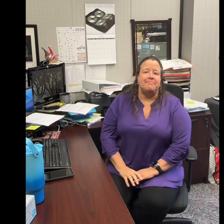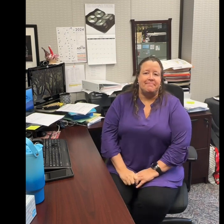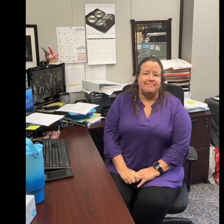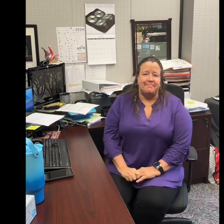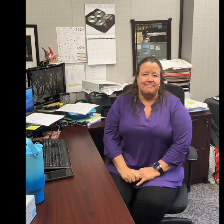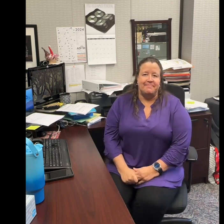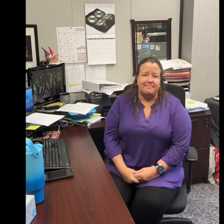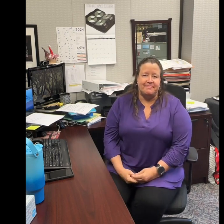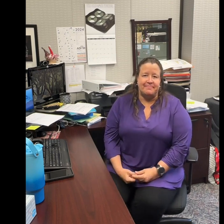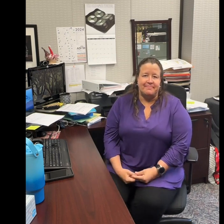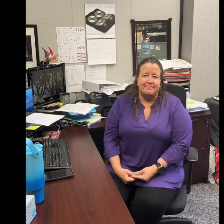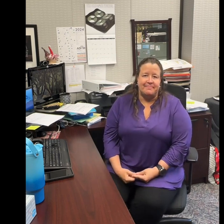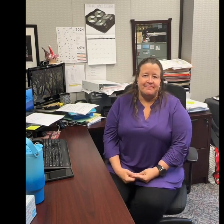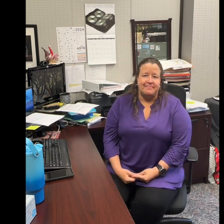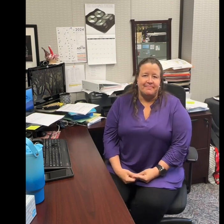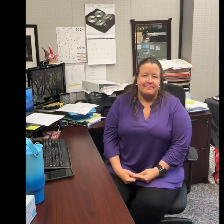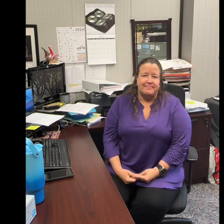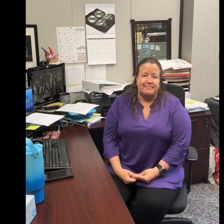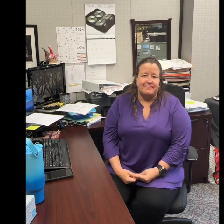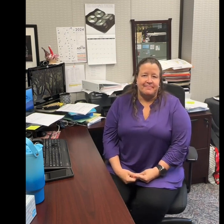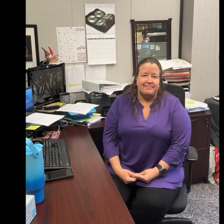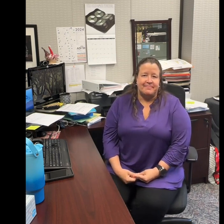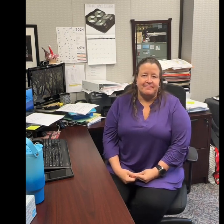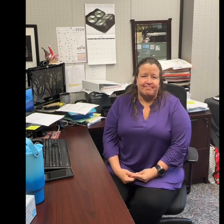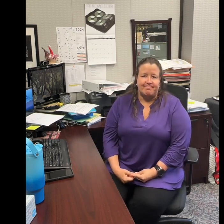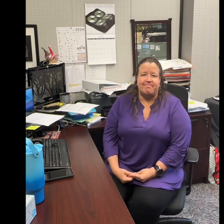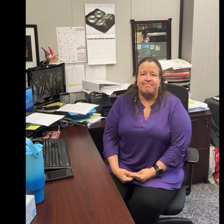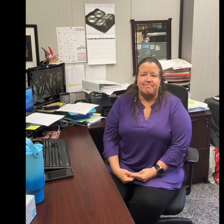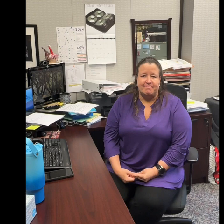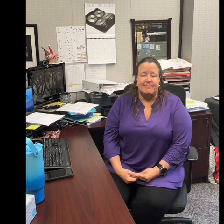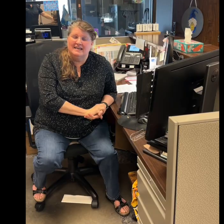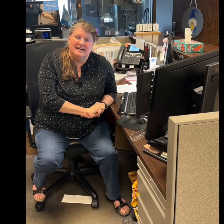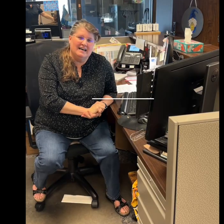and it's just important to remember not one size fits all.